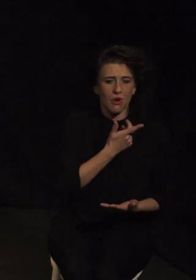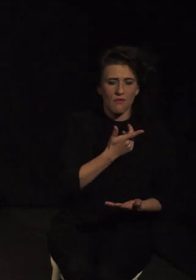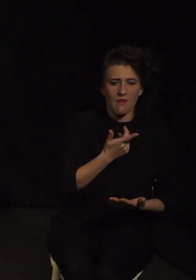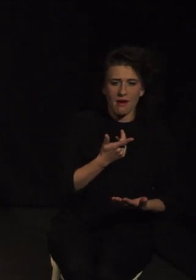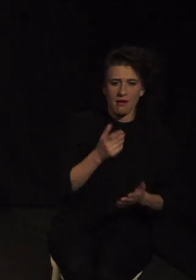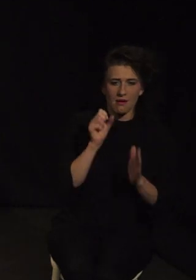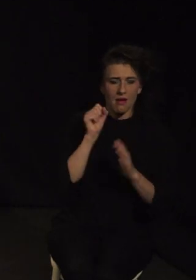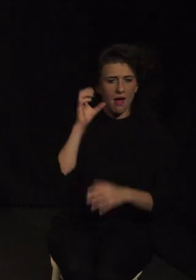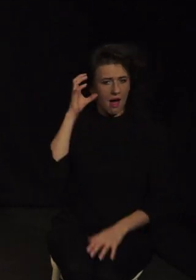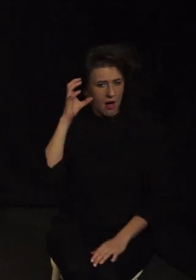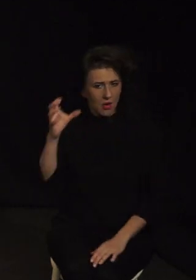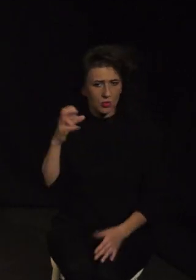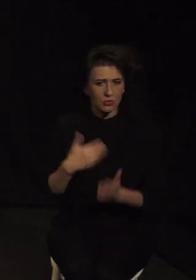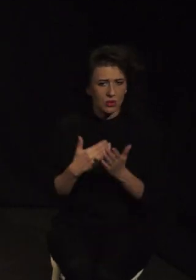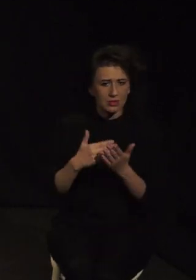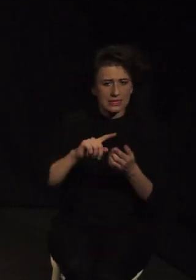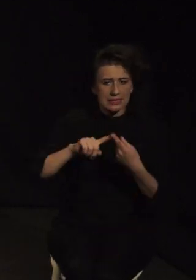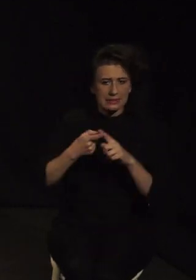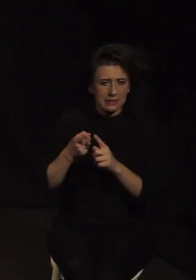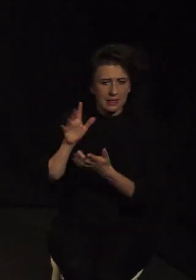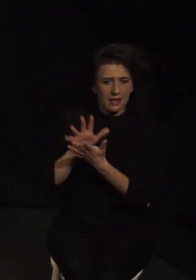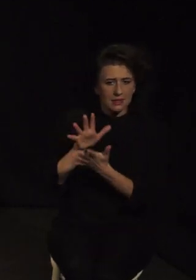and how he understands it.